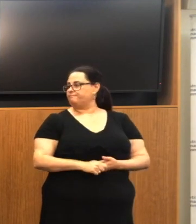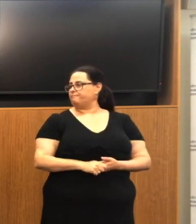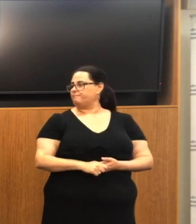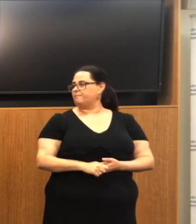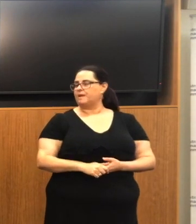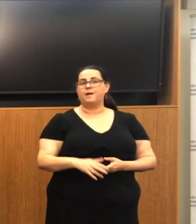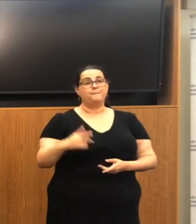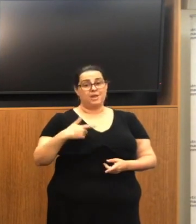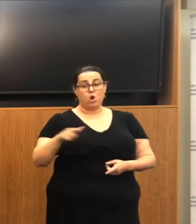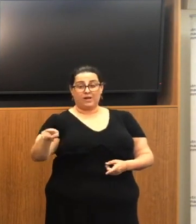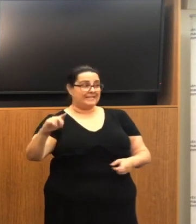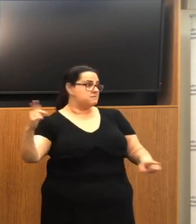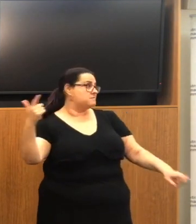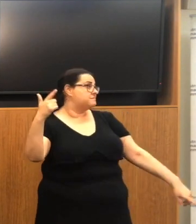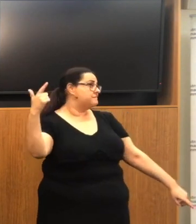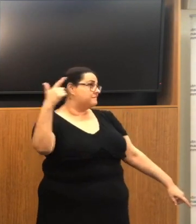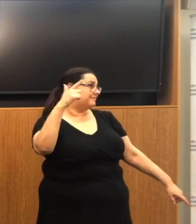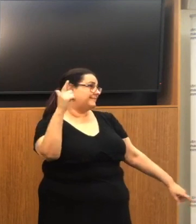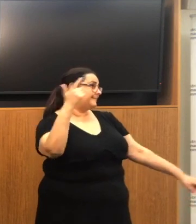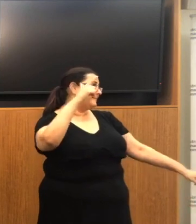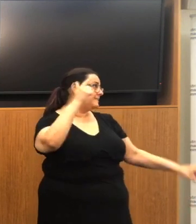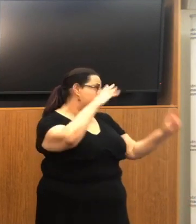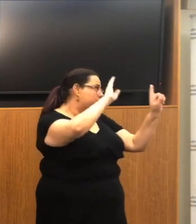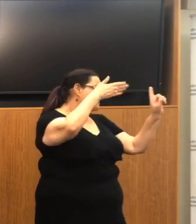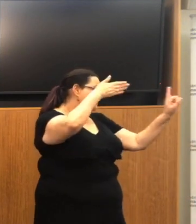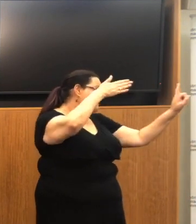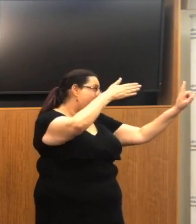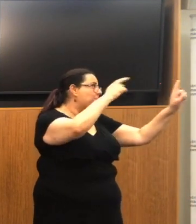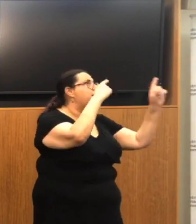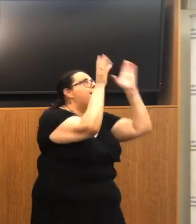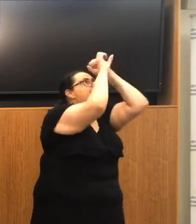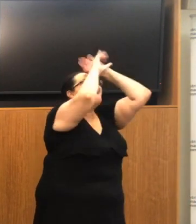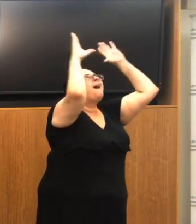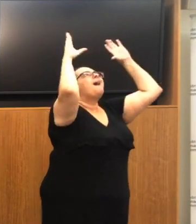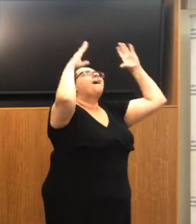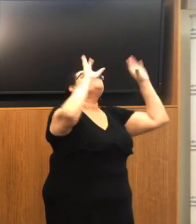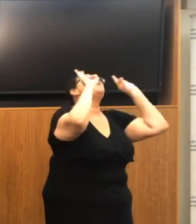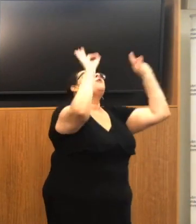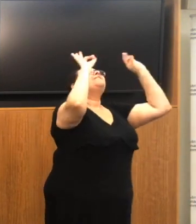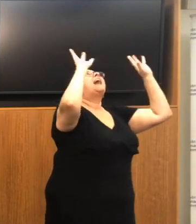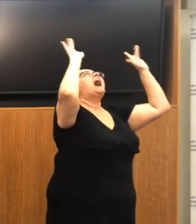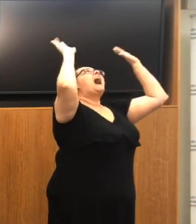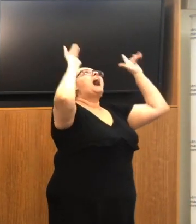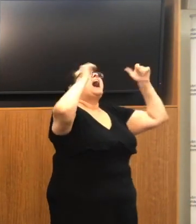you've built all that in your head, and you thought everything's gonna be better now, and you're faced